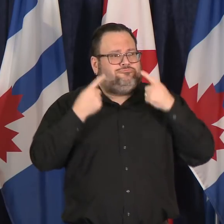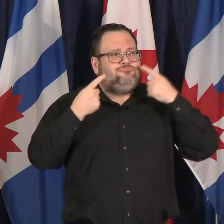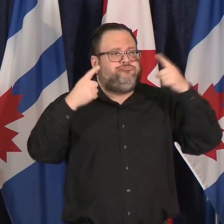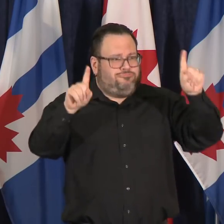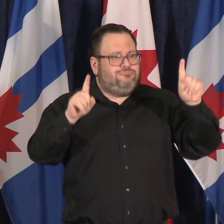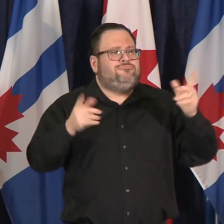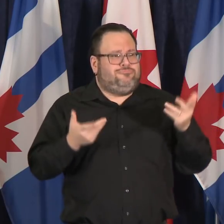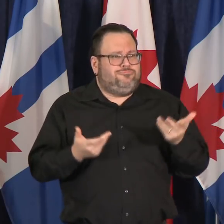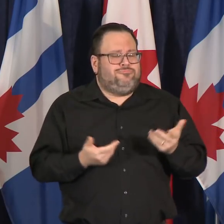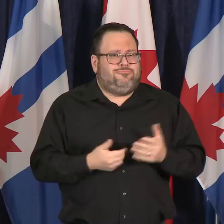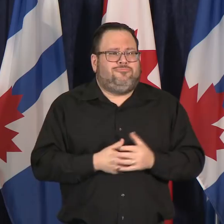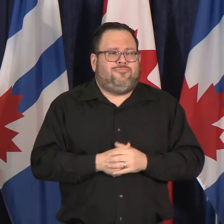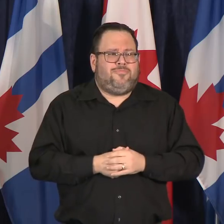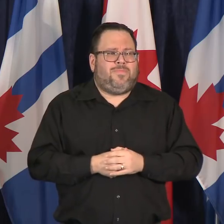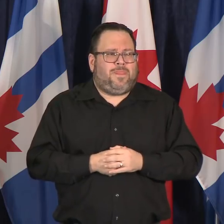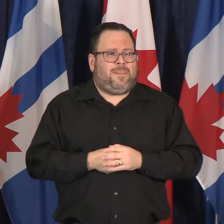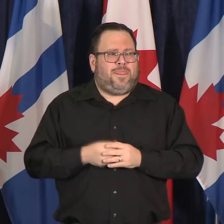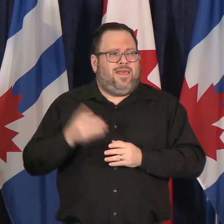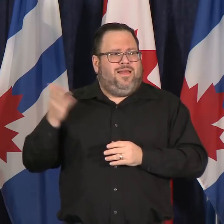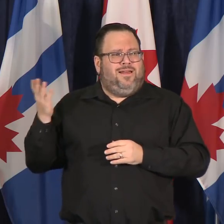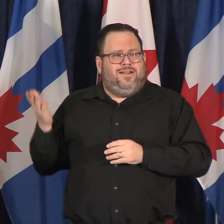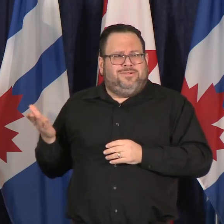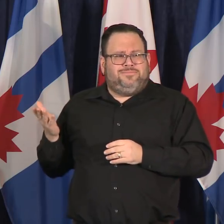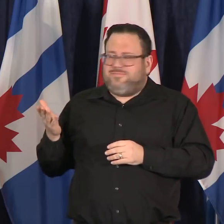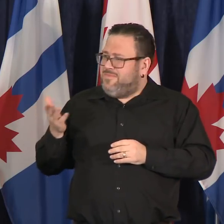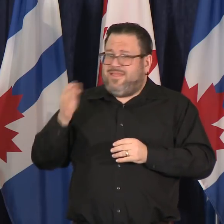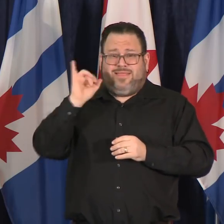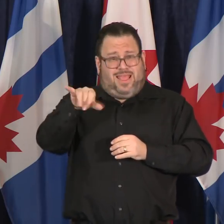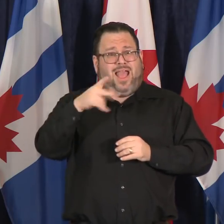impact that has has had in other jurisdictions and if we want to have